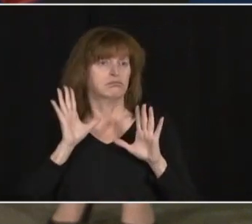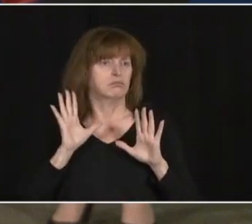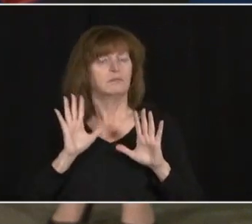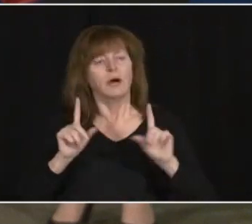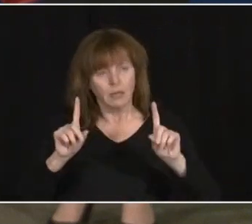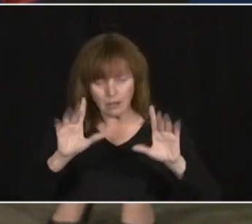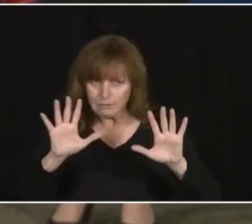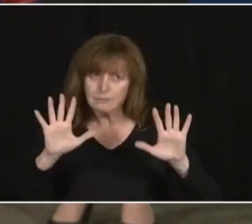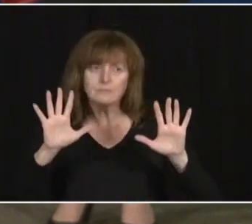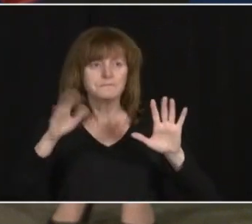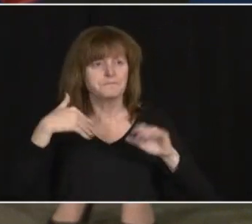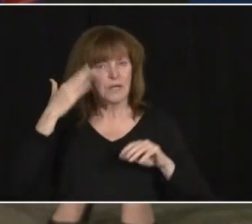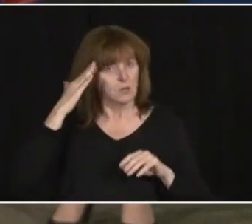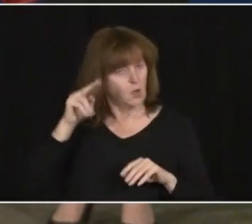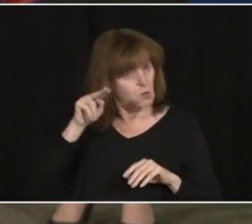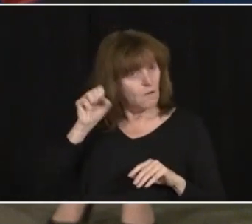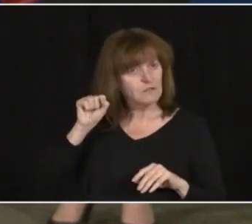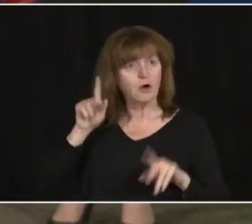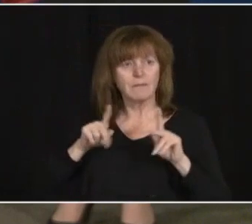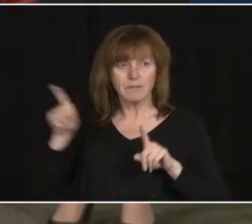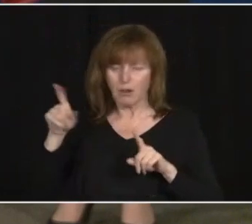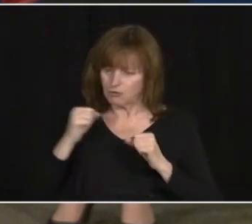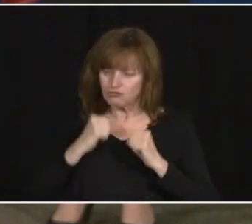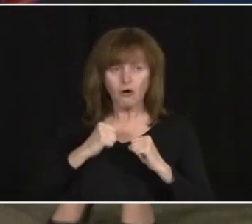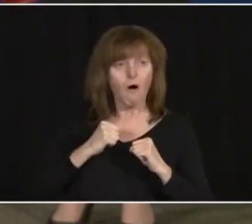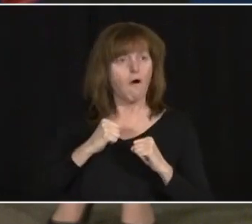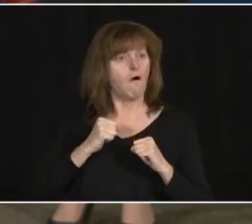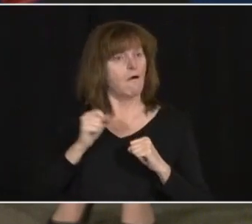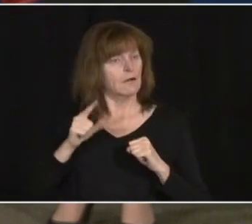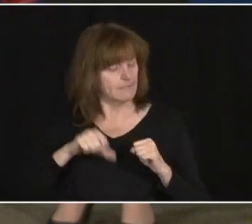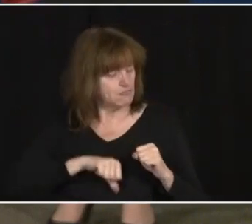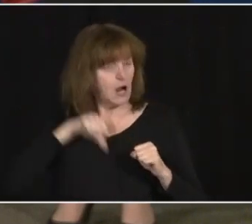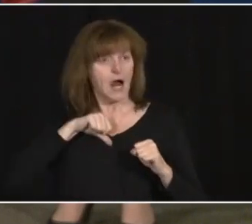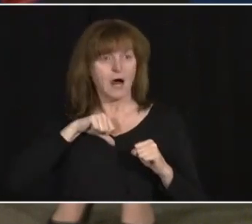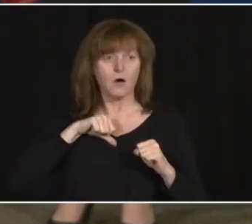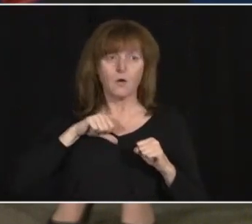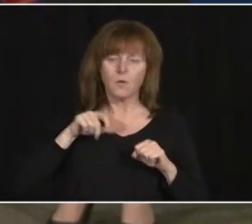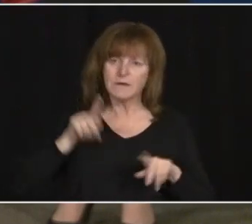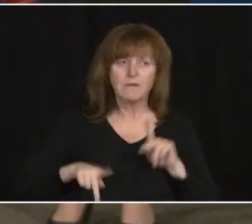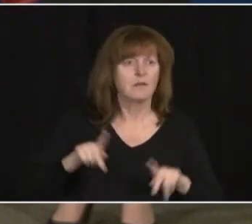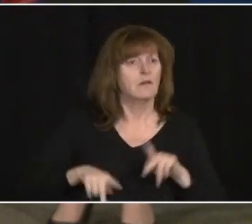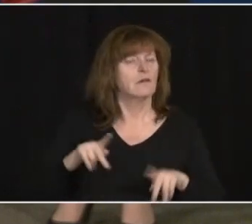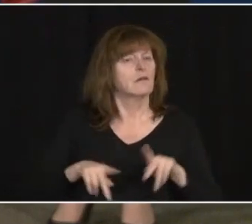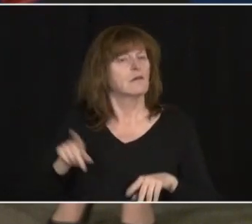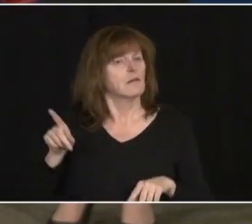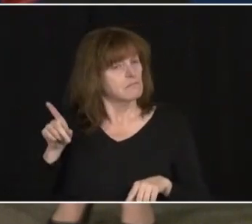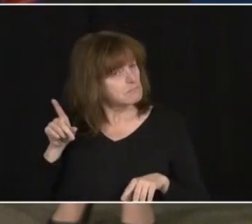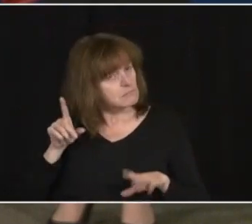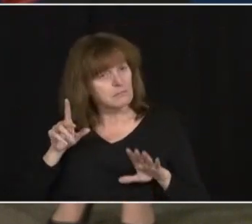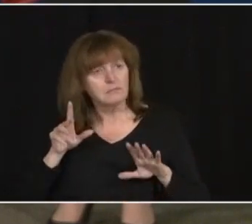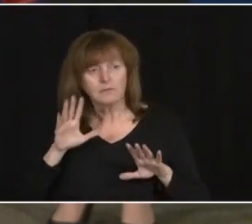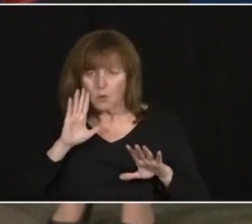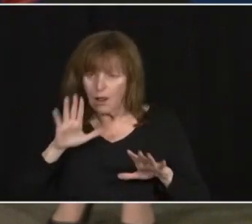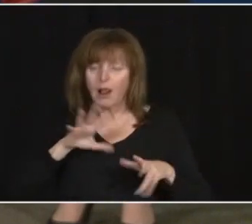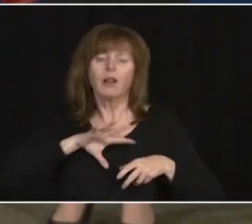are proud, they will mourn and they will grieve. They will share tears and share